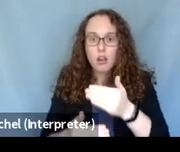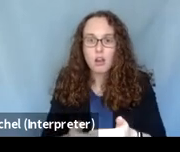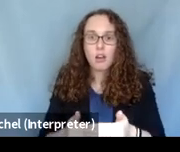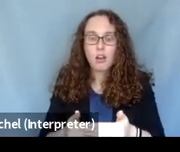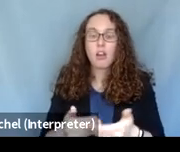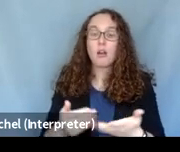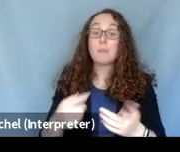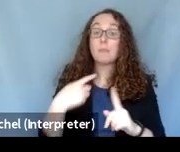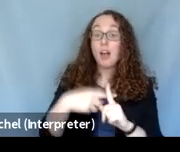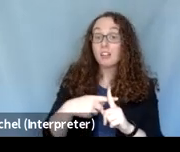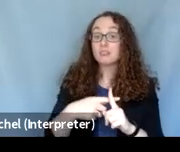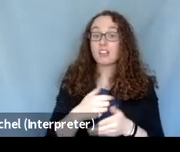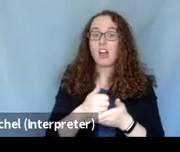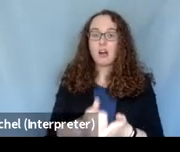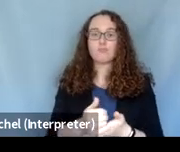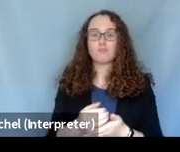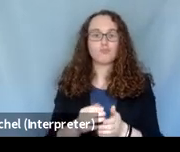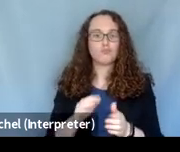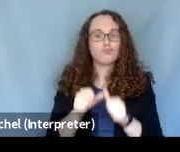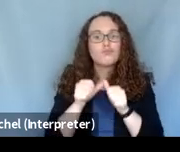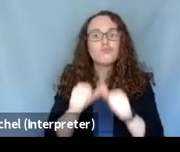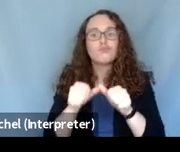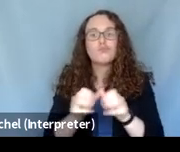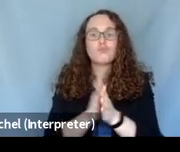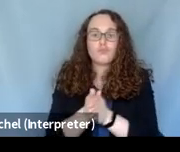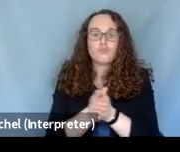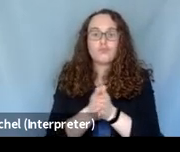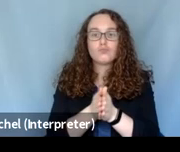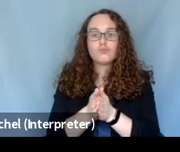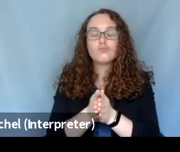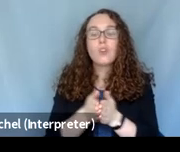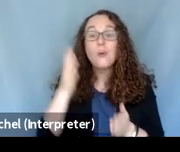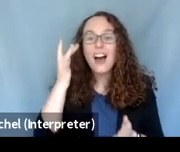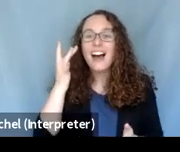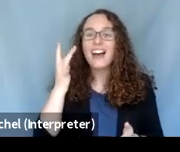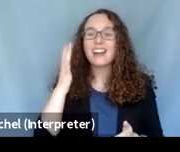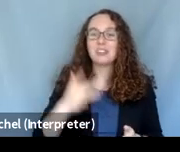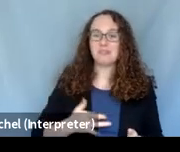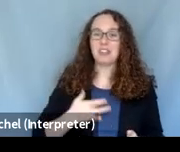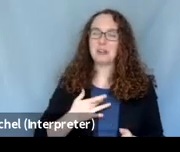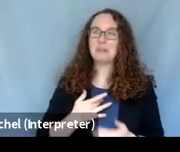know you're getting closer and closer to your goal, to getting your degree, to getting to that point